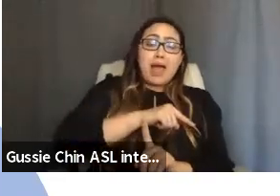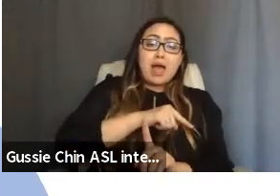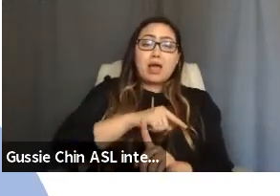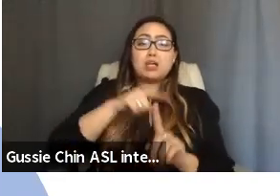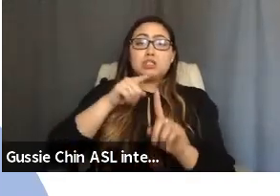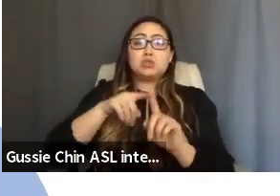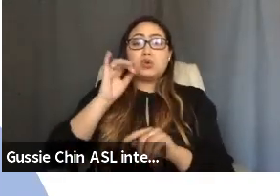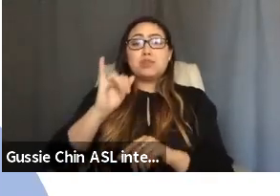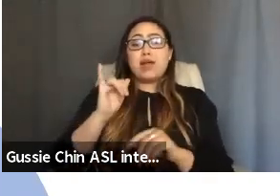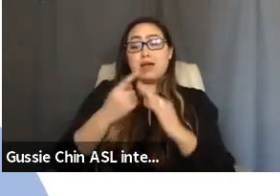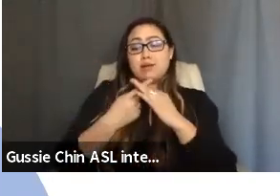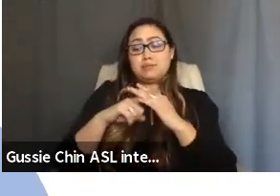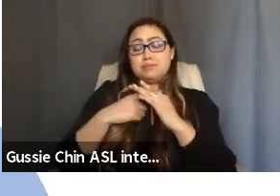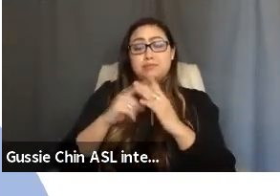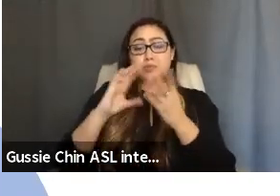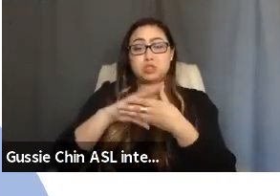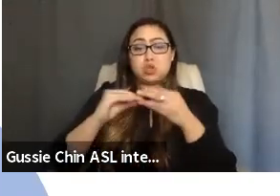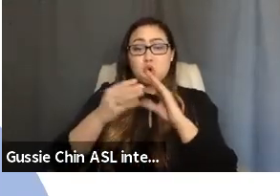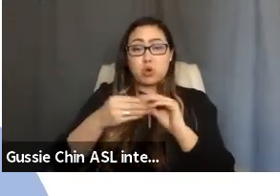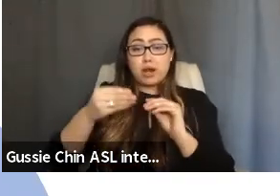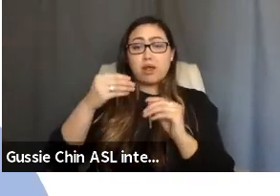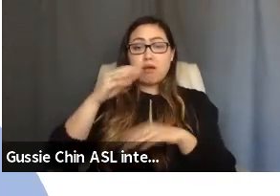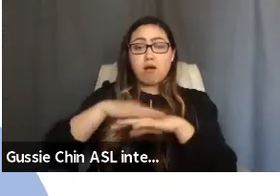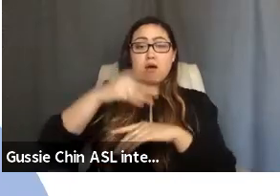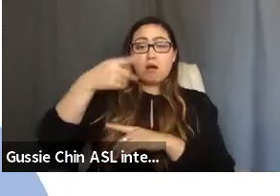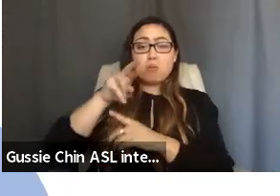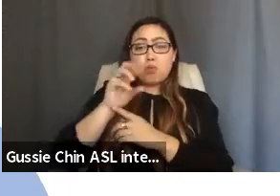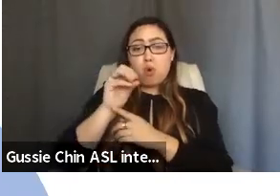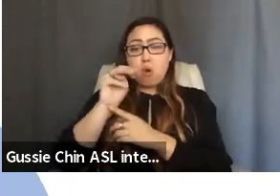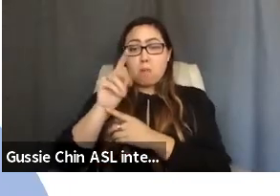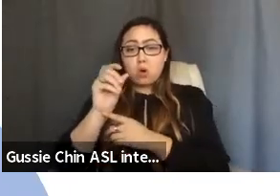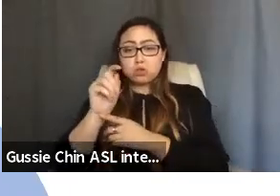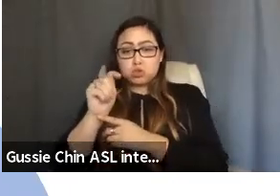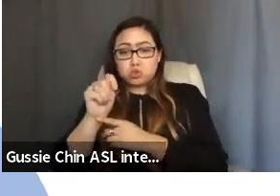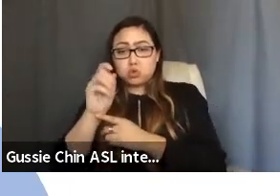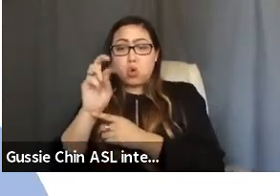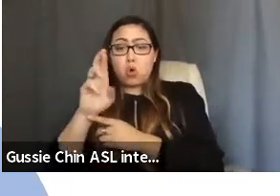at the beginning, we were able to build on that promotoras network in the San Luis Valley and get